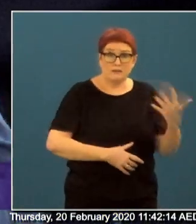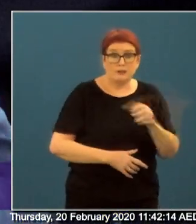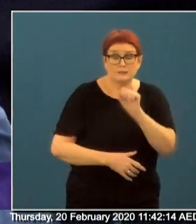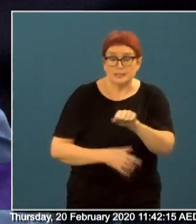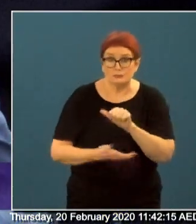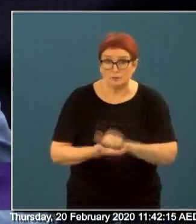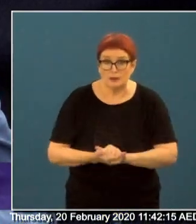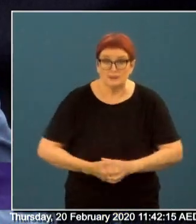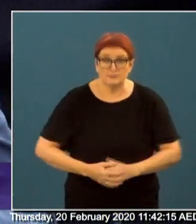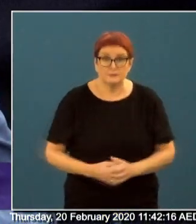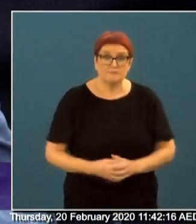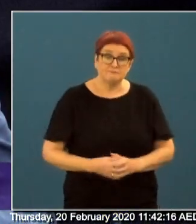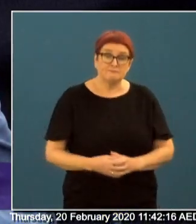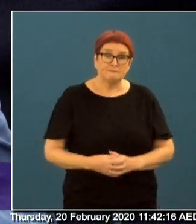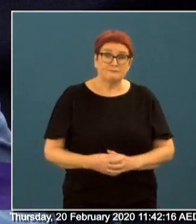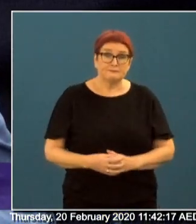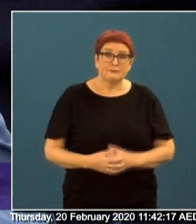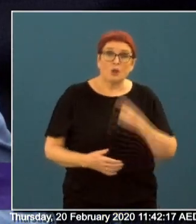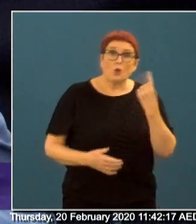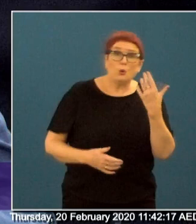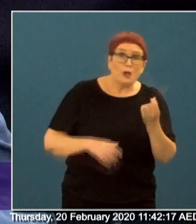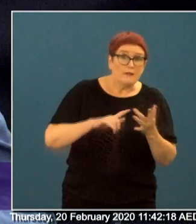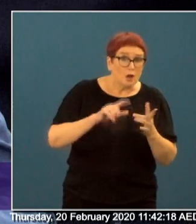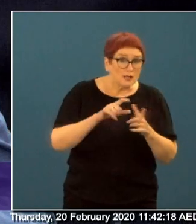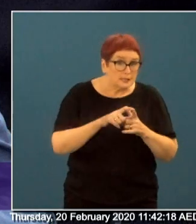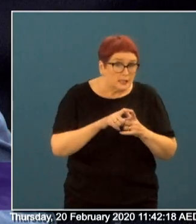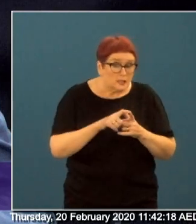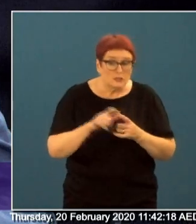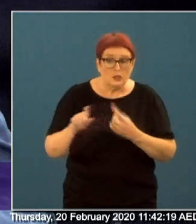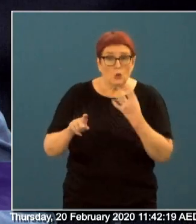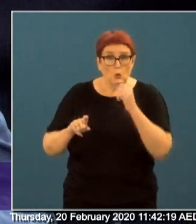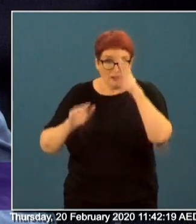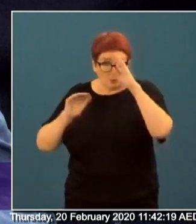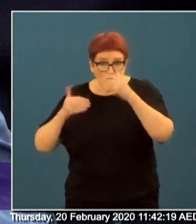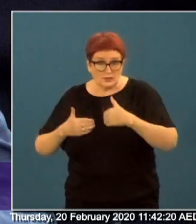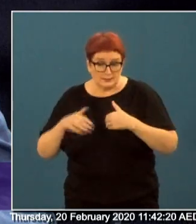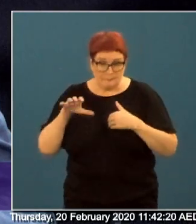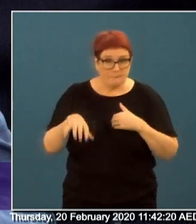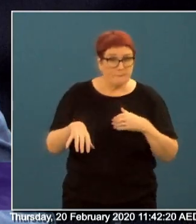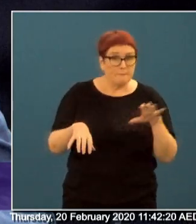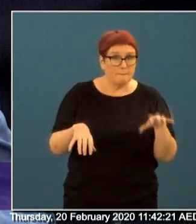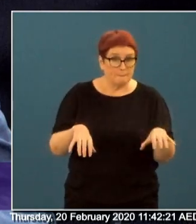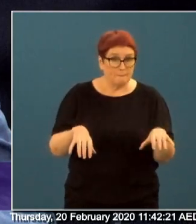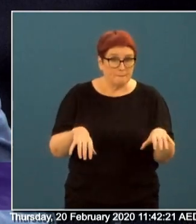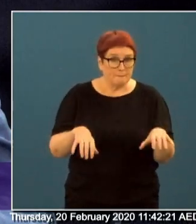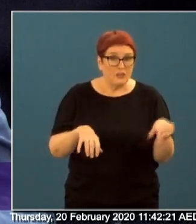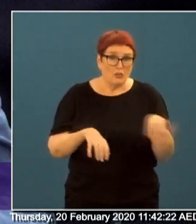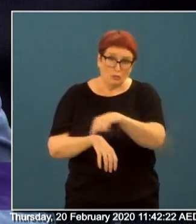That, in general, people with intellectual disability and those on the autism spectrum are groups for whom a range of